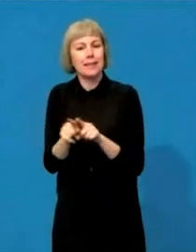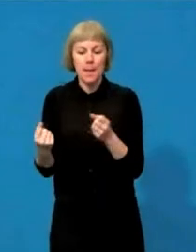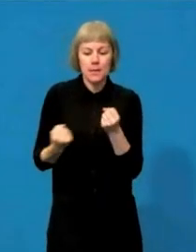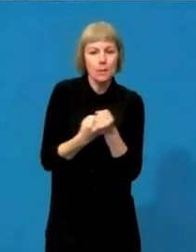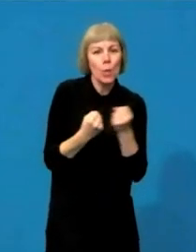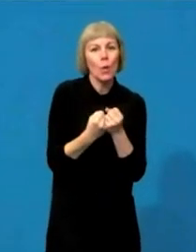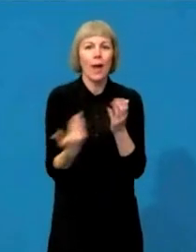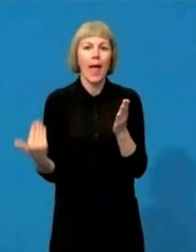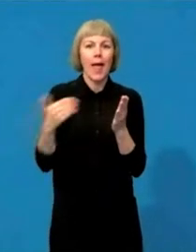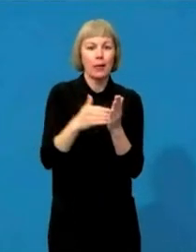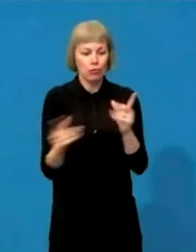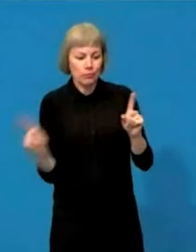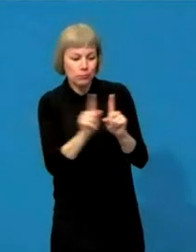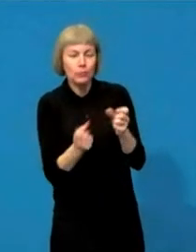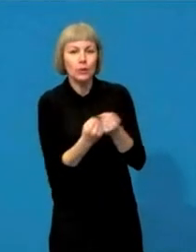the same knowledge and experience and background that we had.